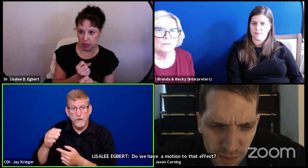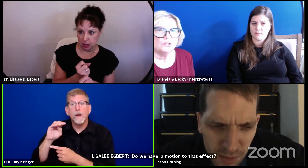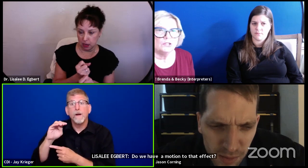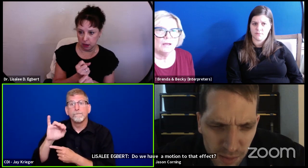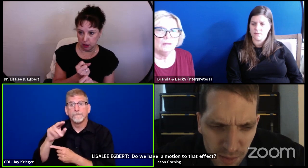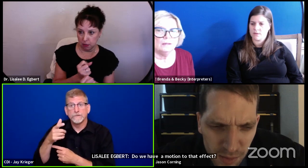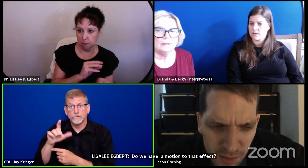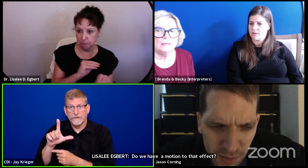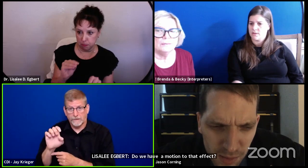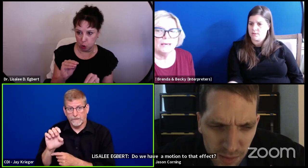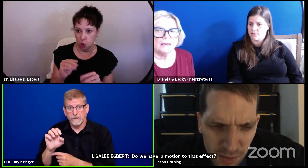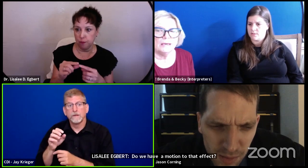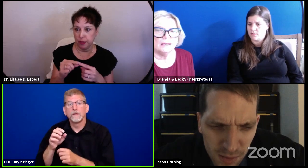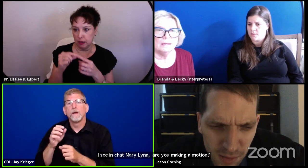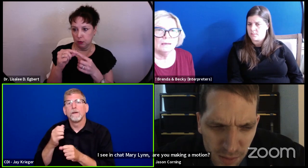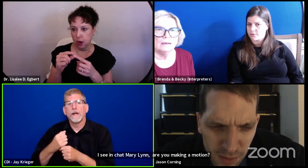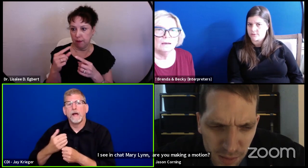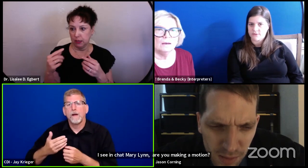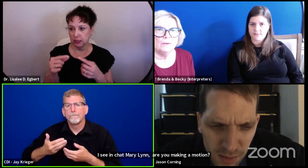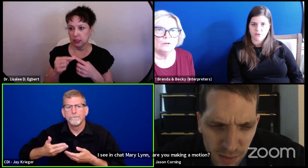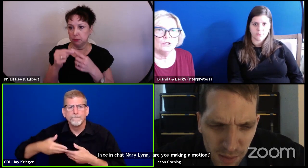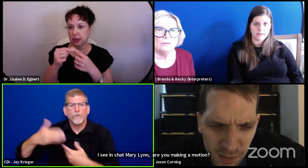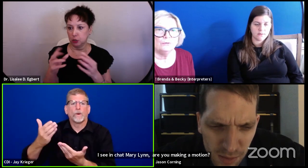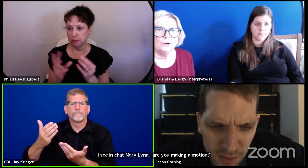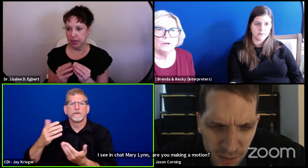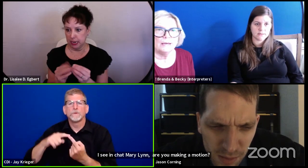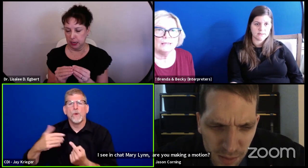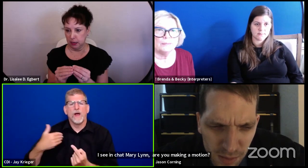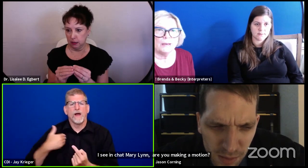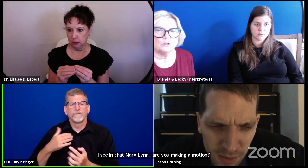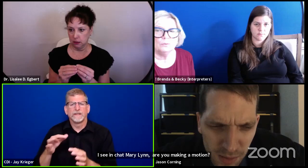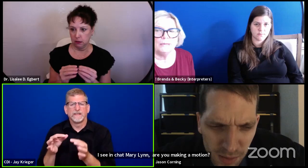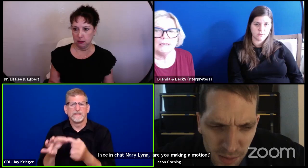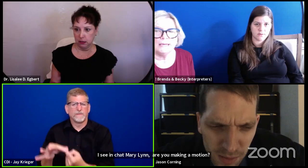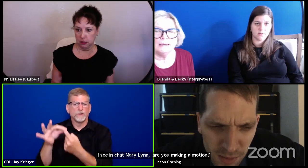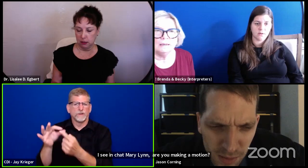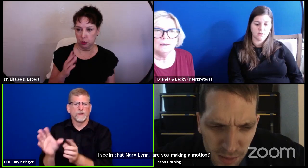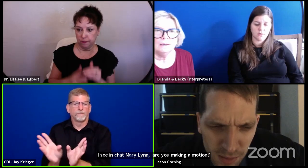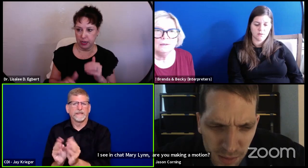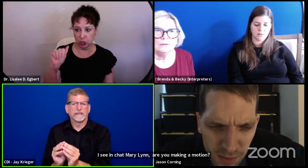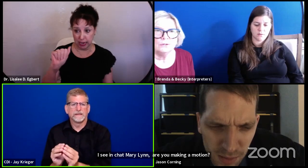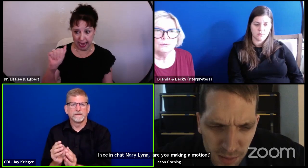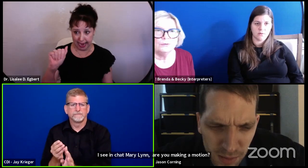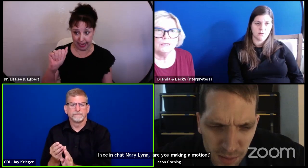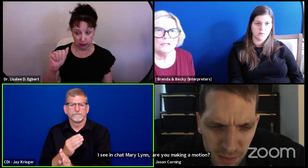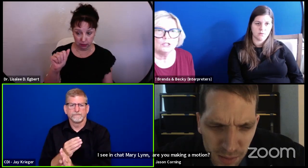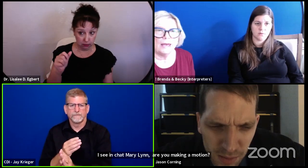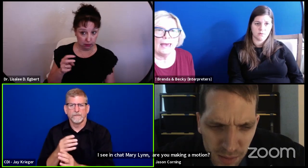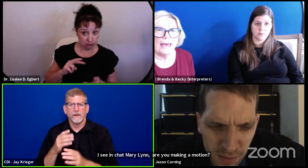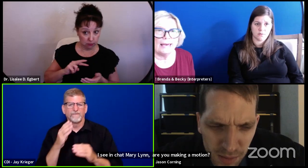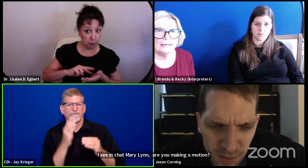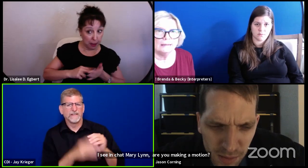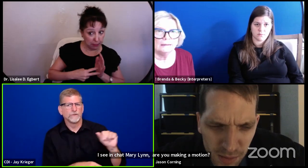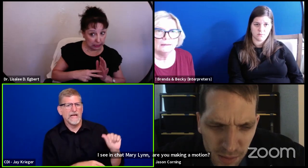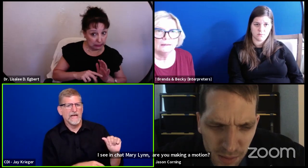Michele is making a motion for a special meeting to finish a.